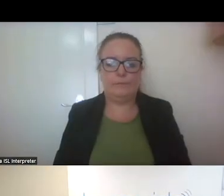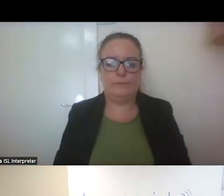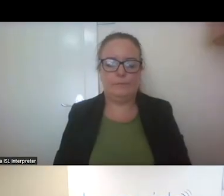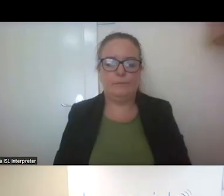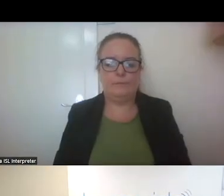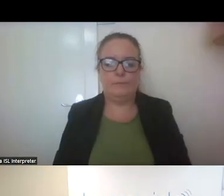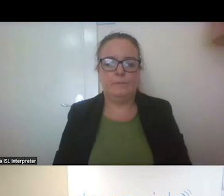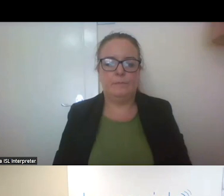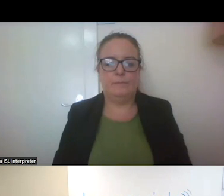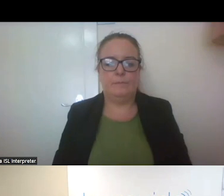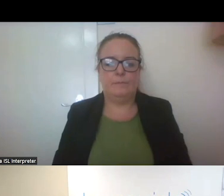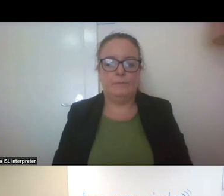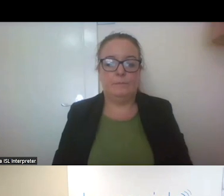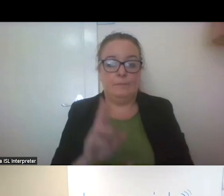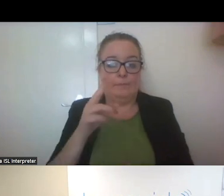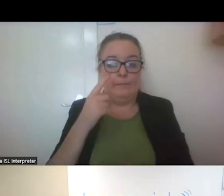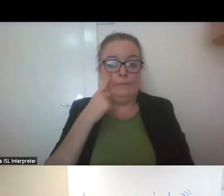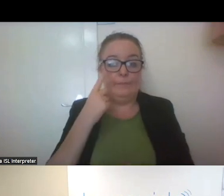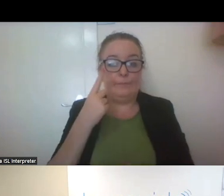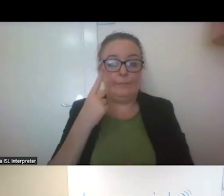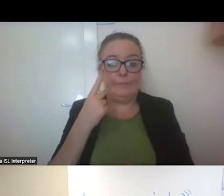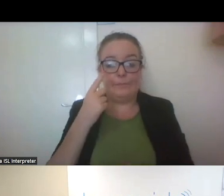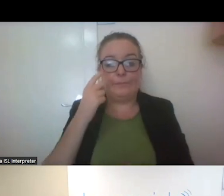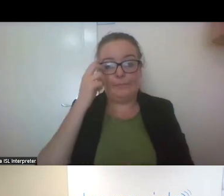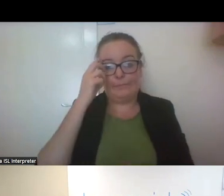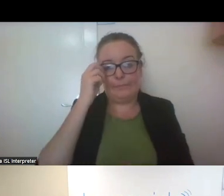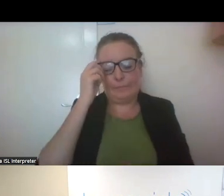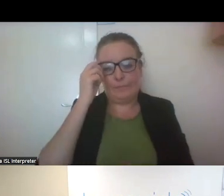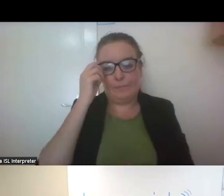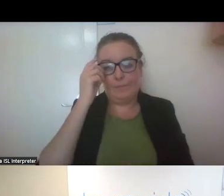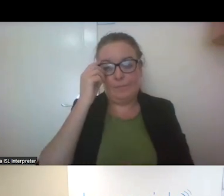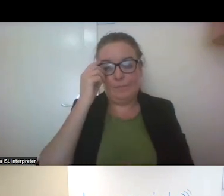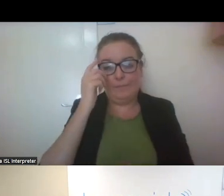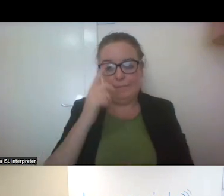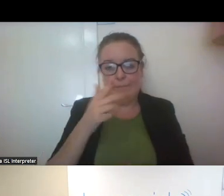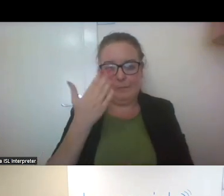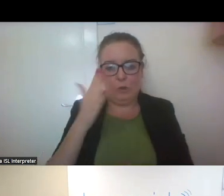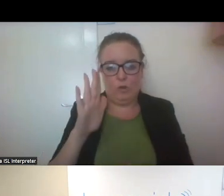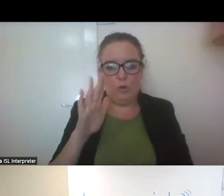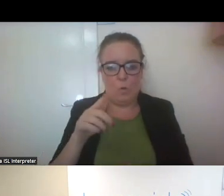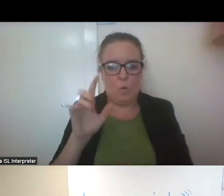Can you see my screen now? – PÁDRAIG: Yeah, we can see your screen. Great. This is what I was going to show. So, very quickly.